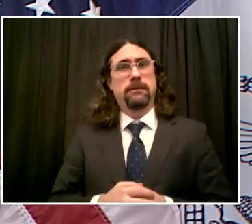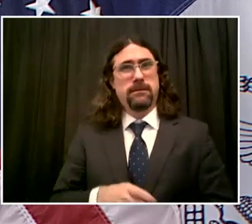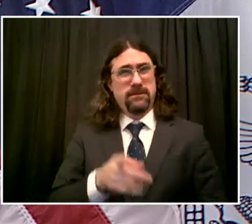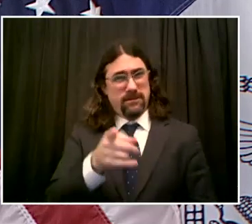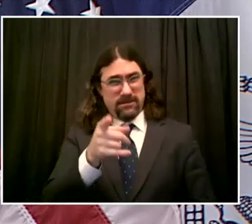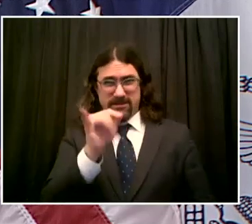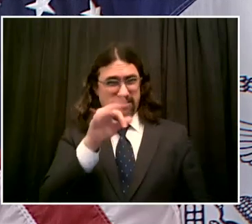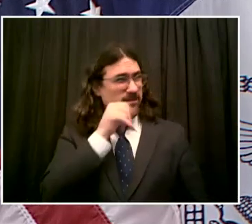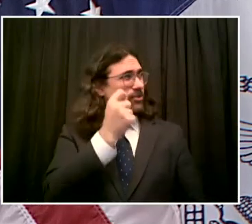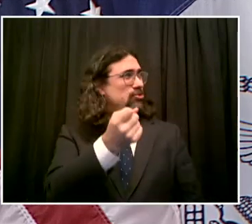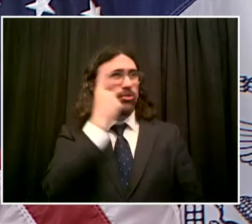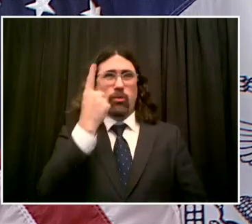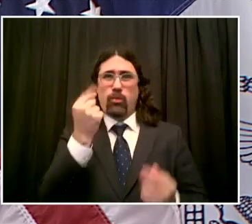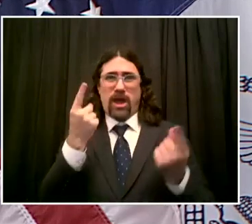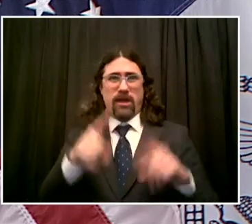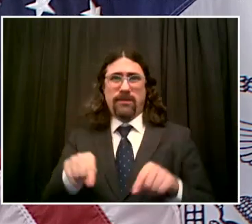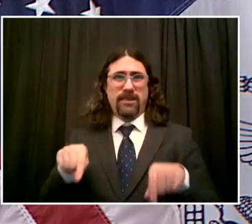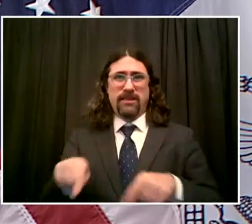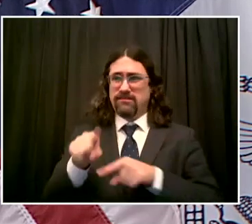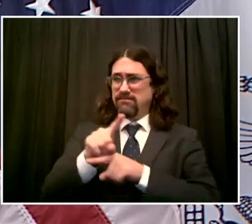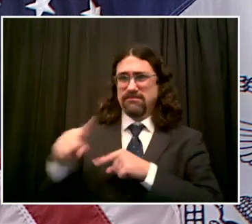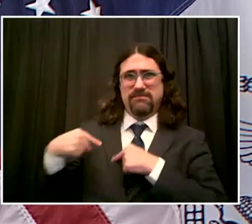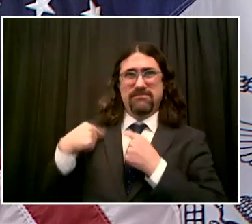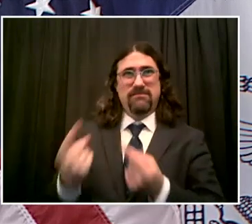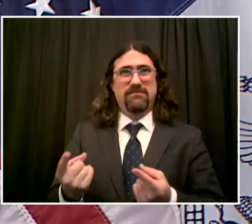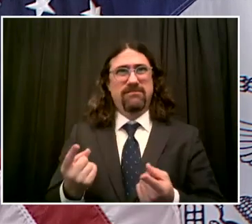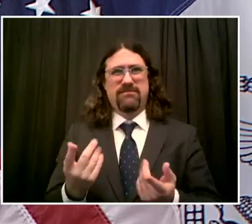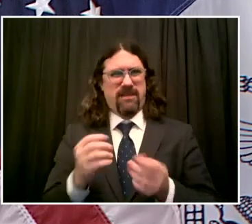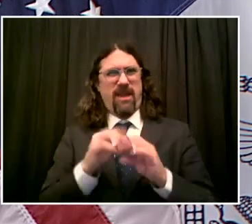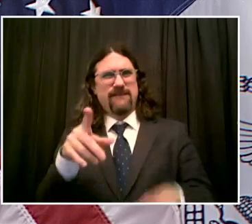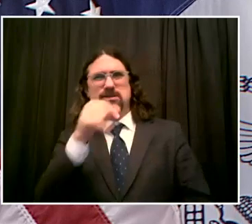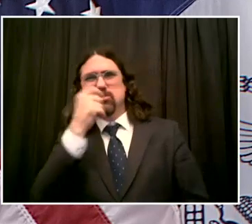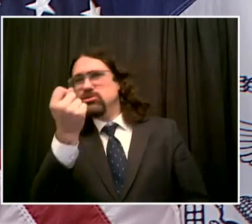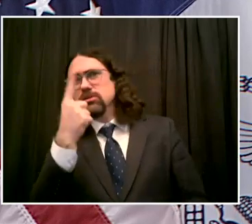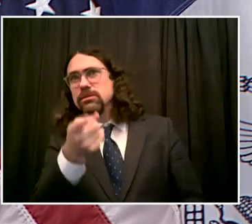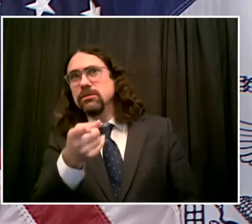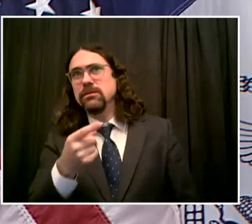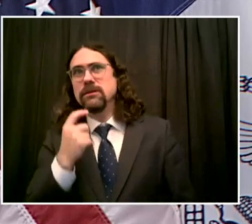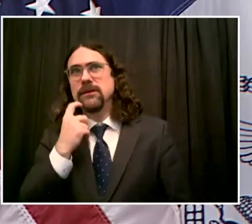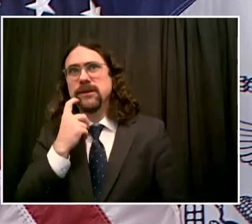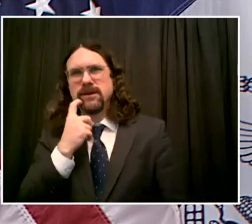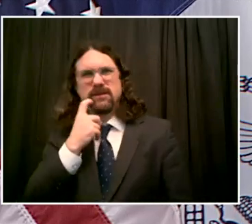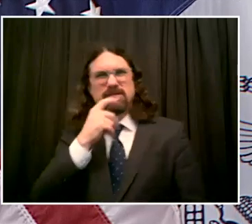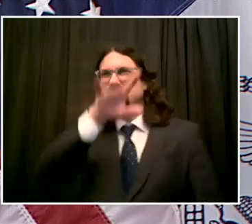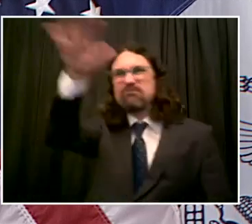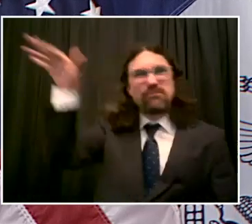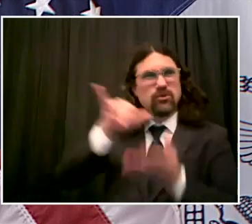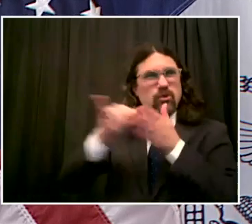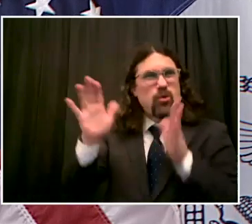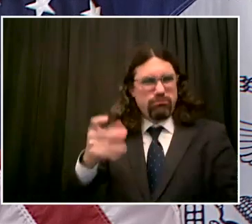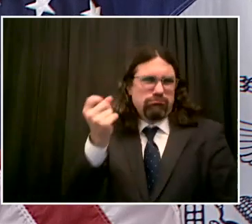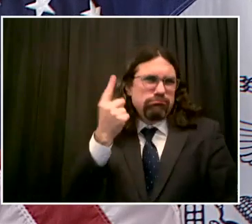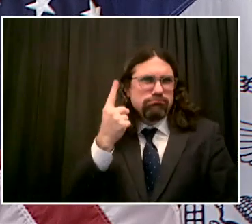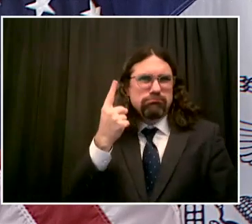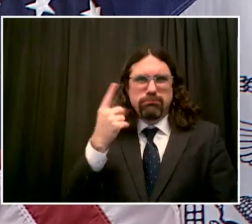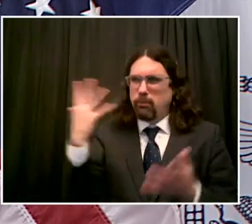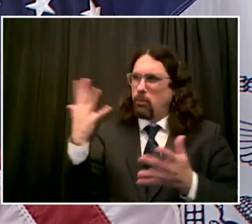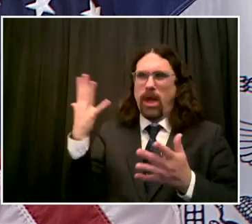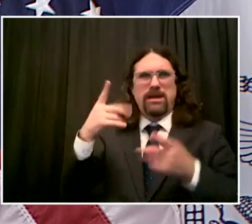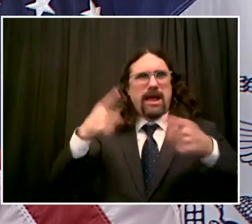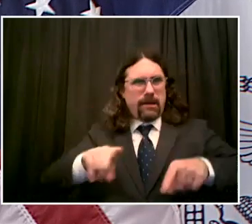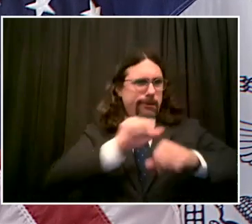YOU WANT TO WORK HARD TO MISS